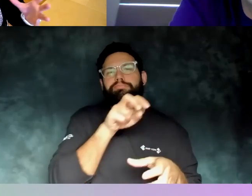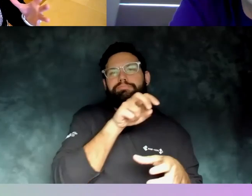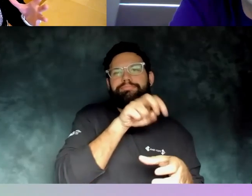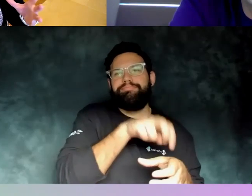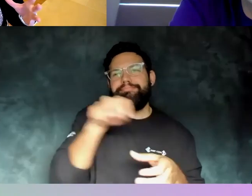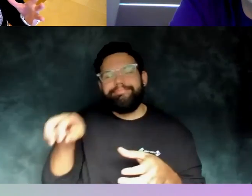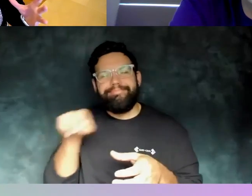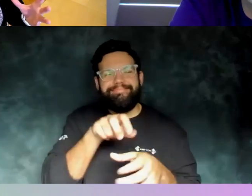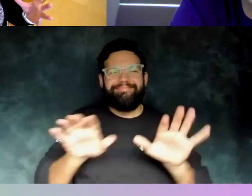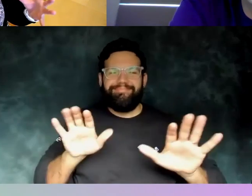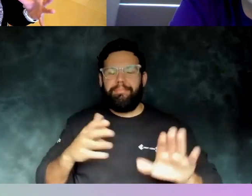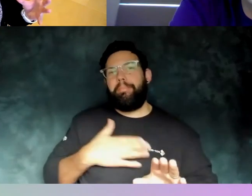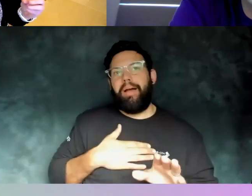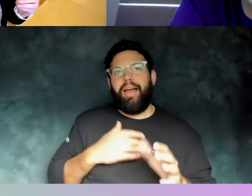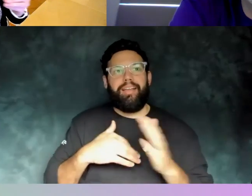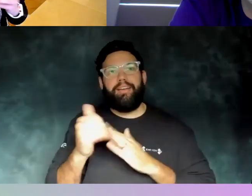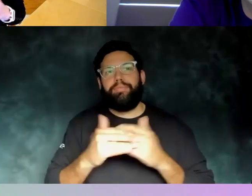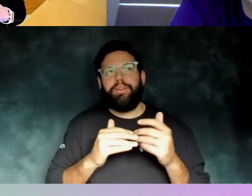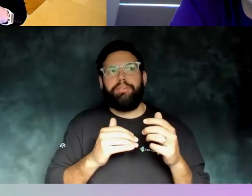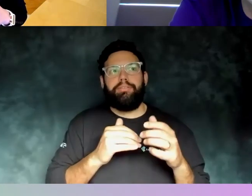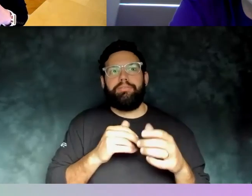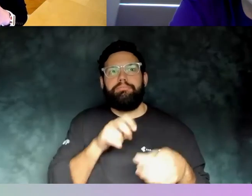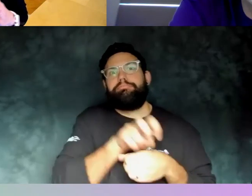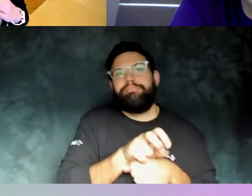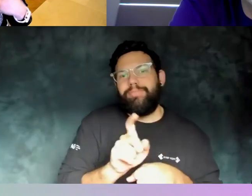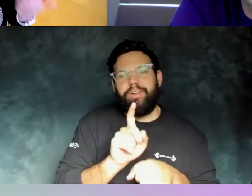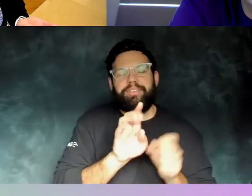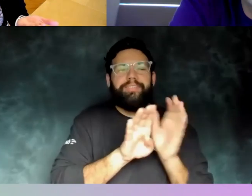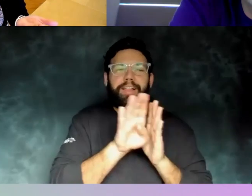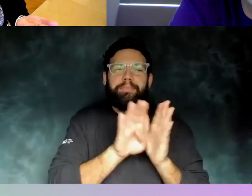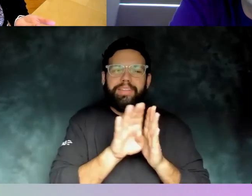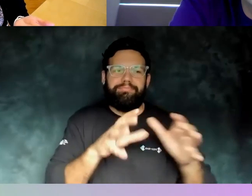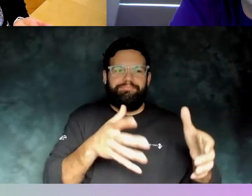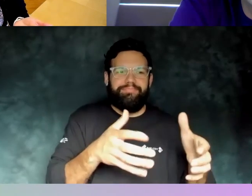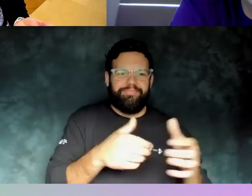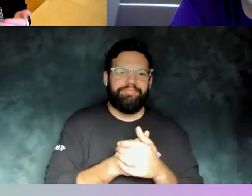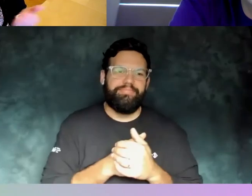things we have to do and let's just get into this mindset of